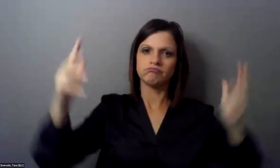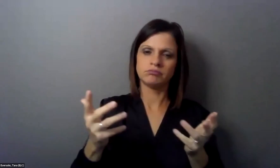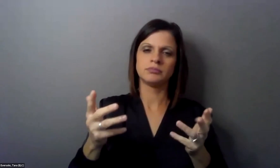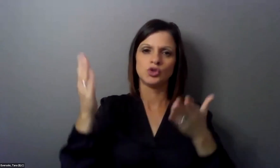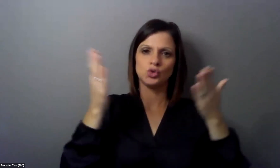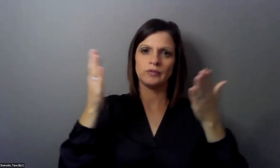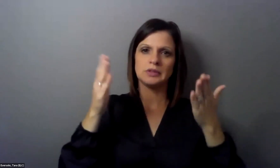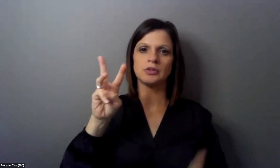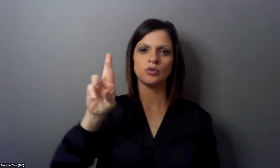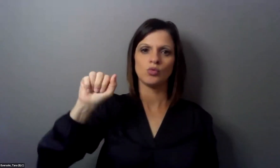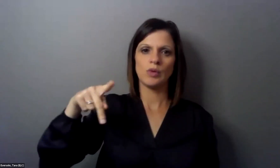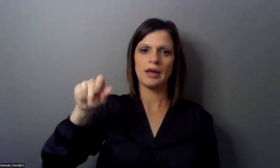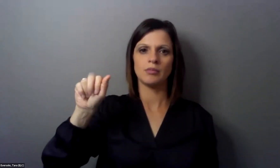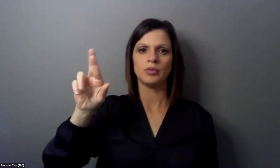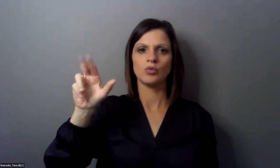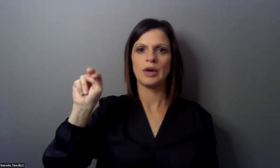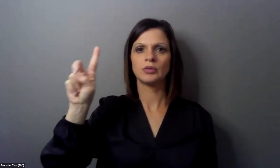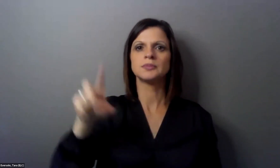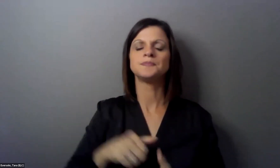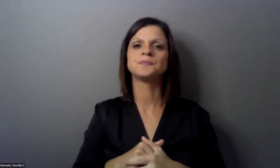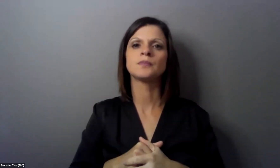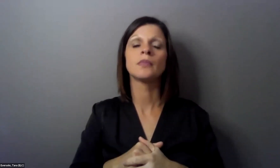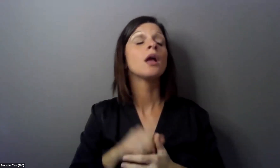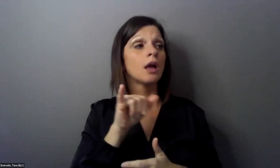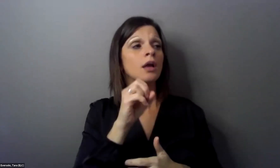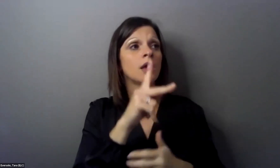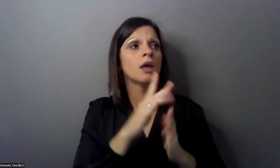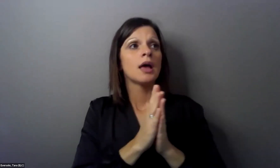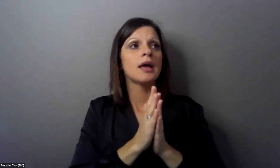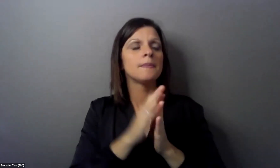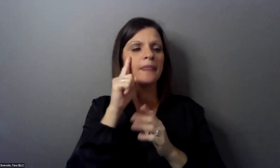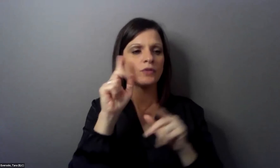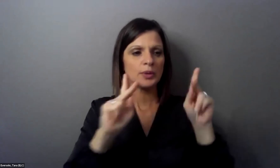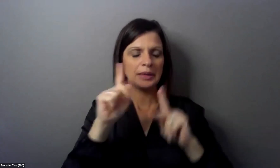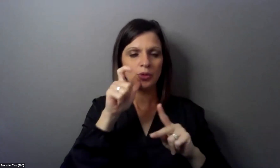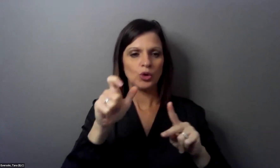Okay, okay. For the people who provide wraparound services.